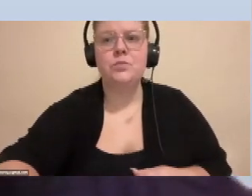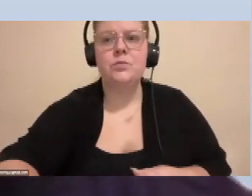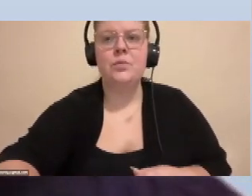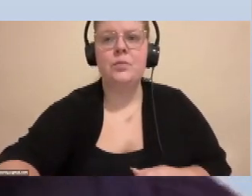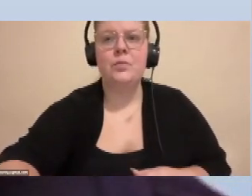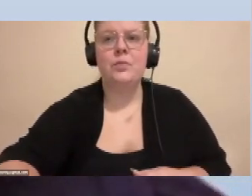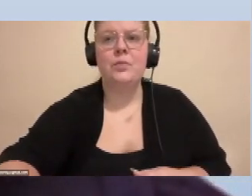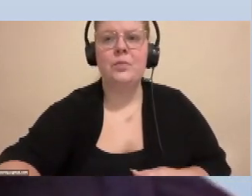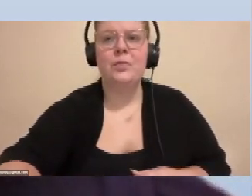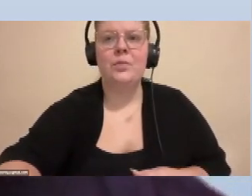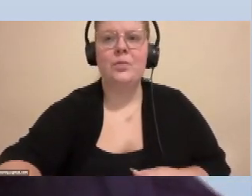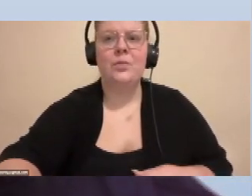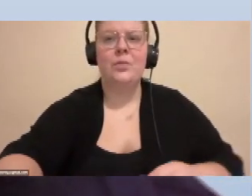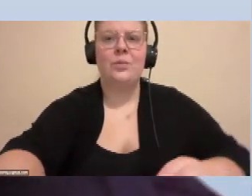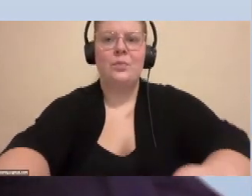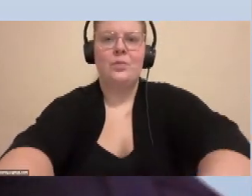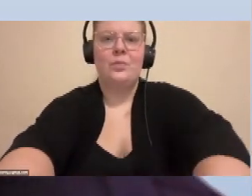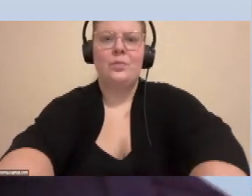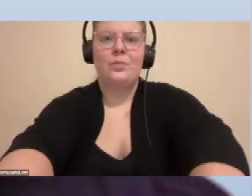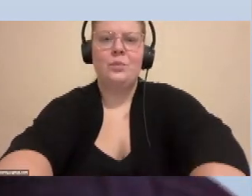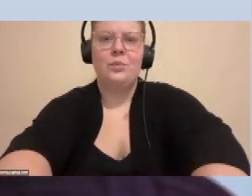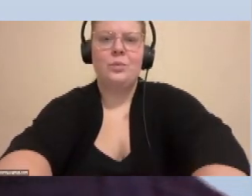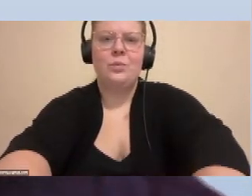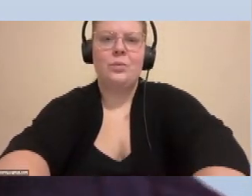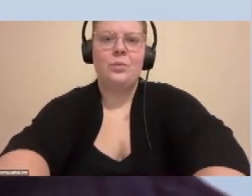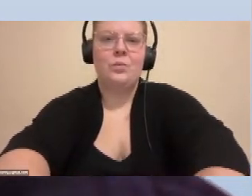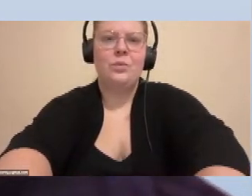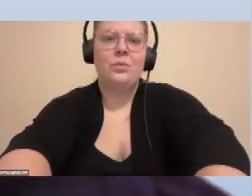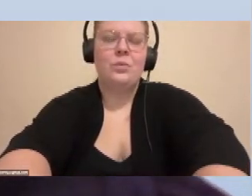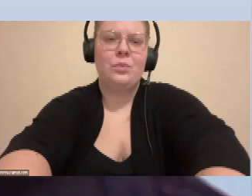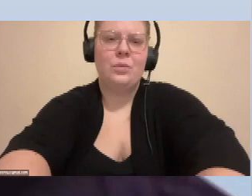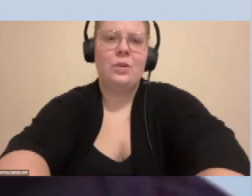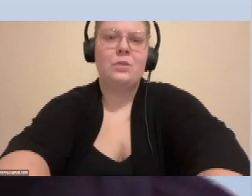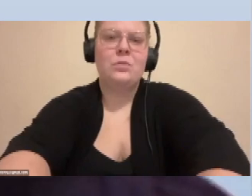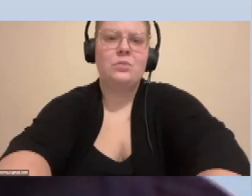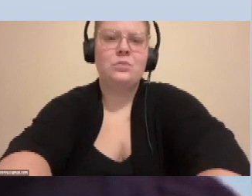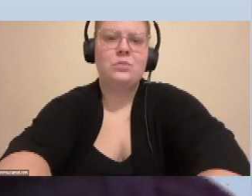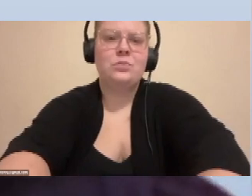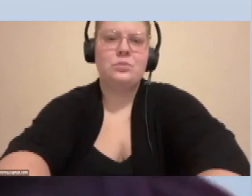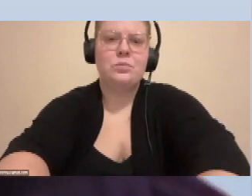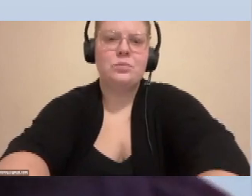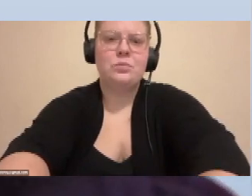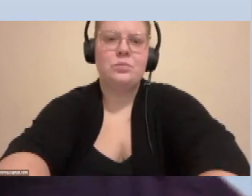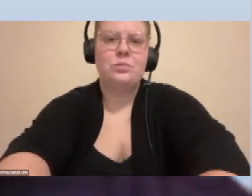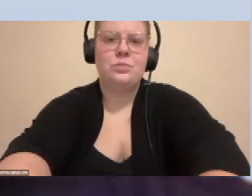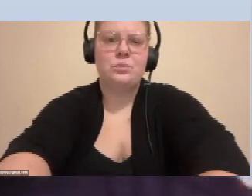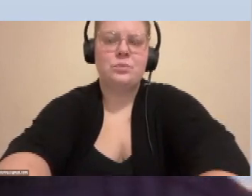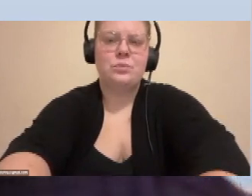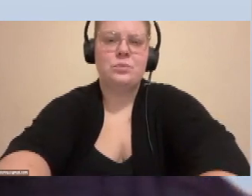harder of being more aware of the kinds of barriers that arise that can be